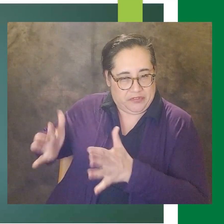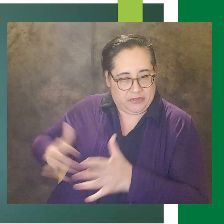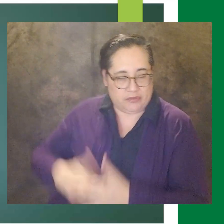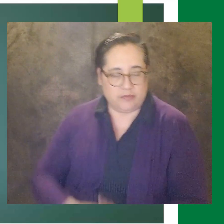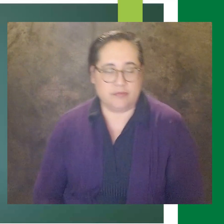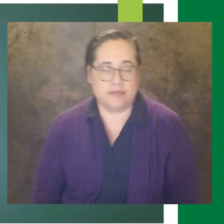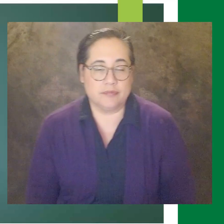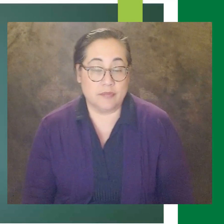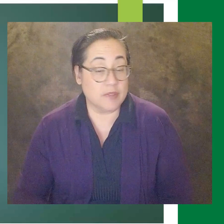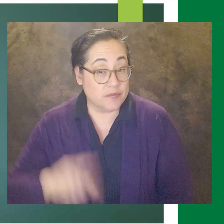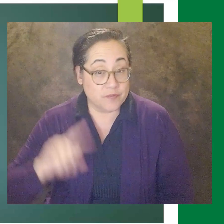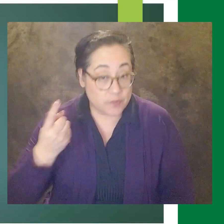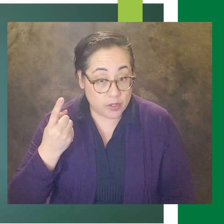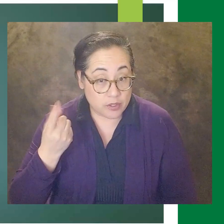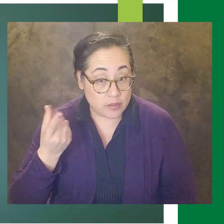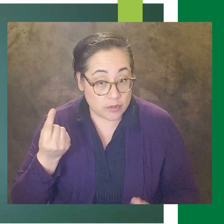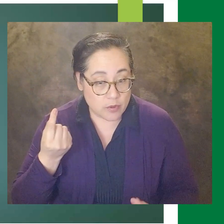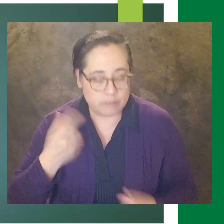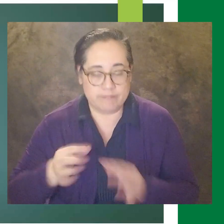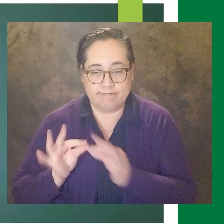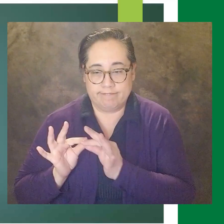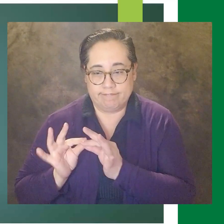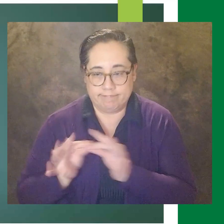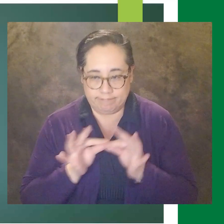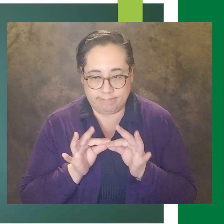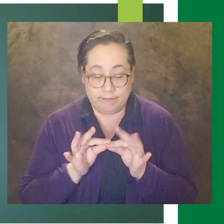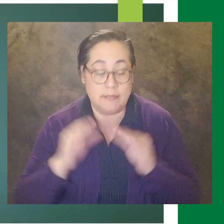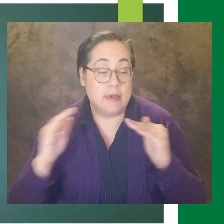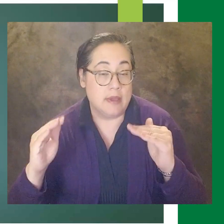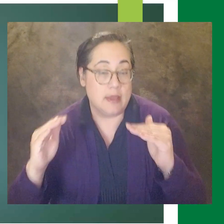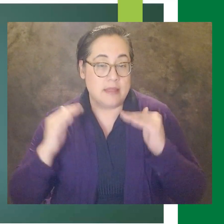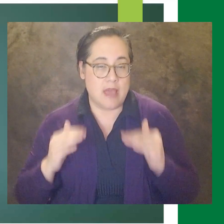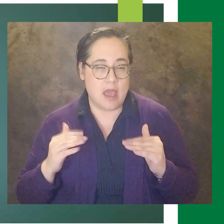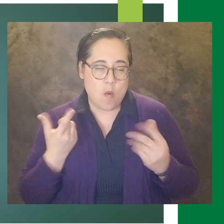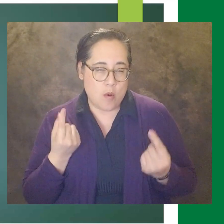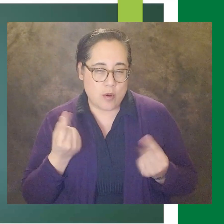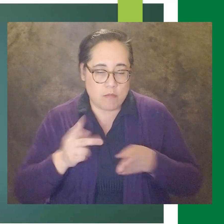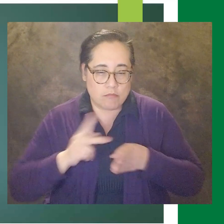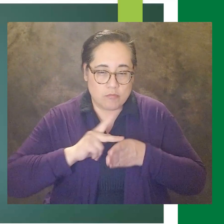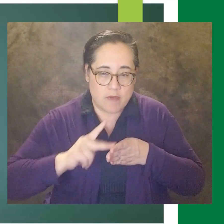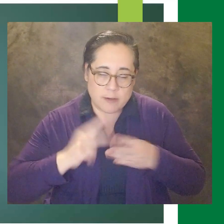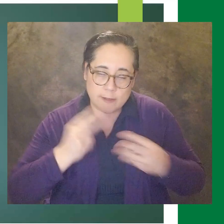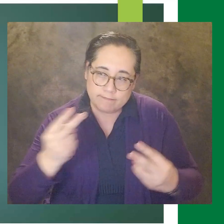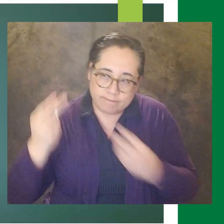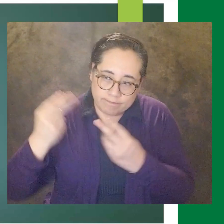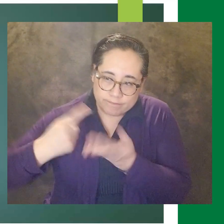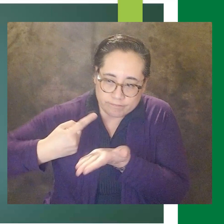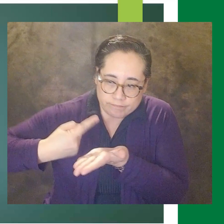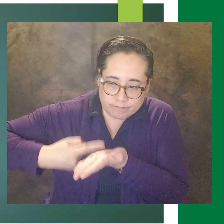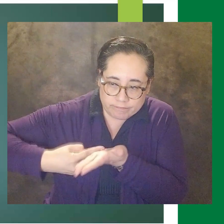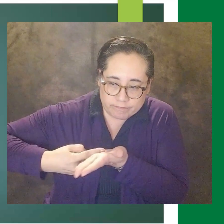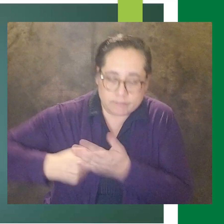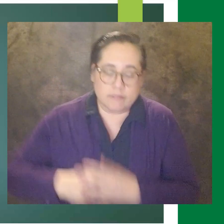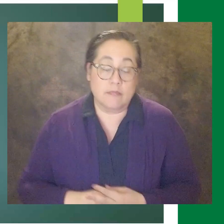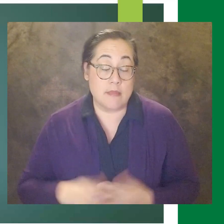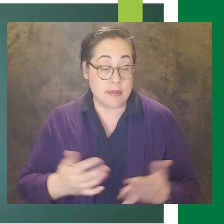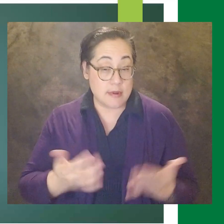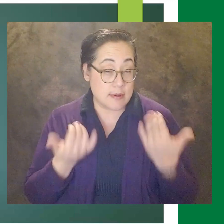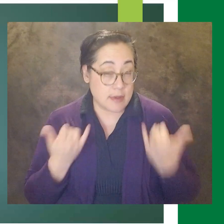First we interpreted, then we did professional reflection. Now we're going to understand what was ...